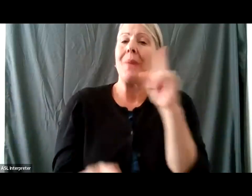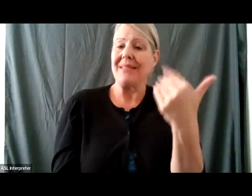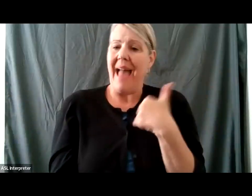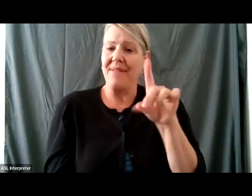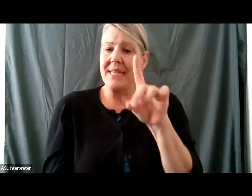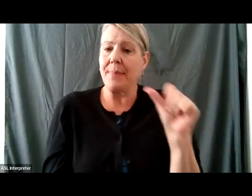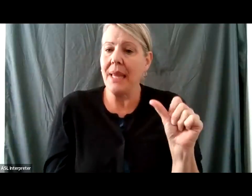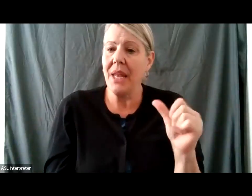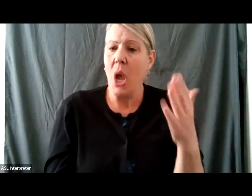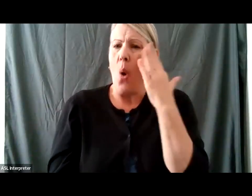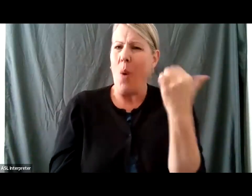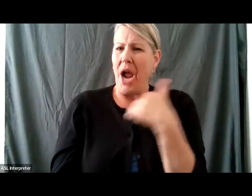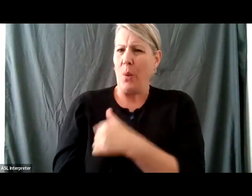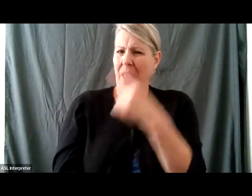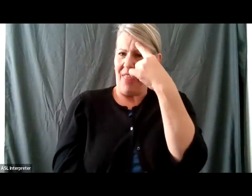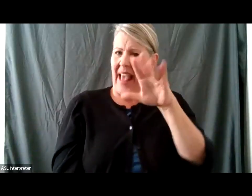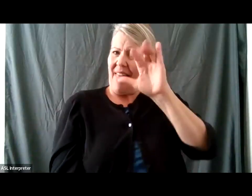Why do we think this provision is necessary at this time?